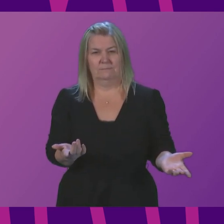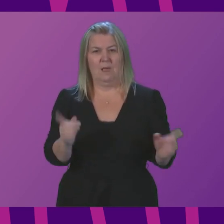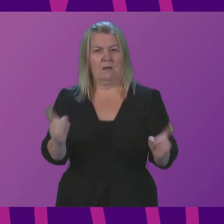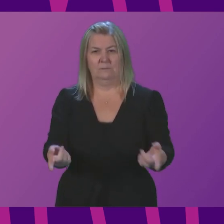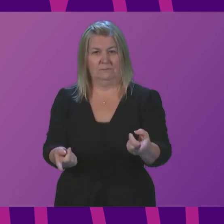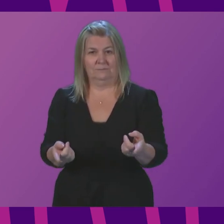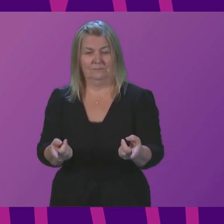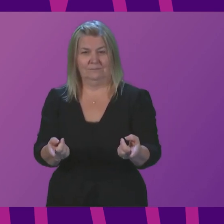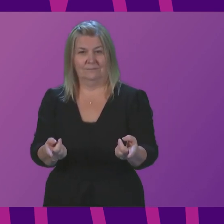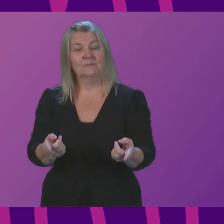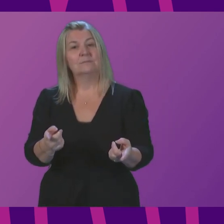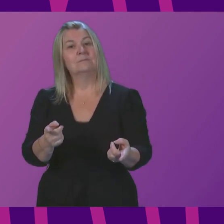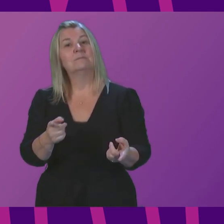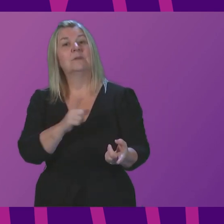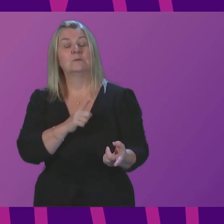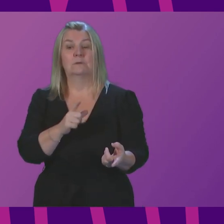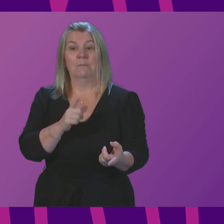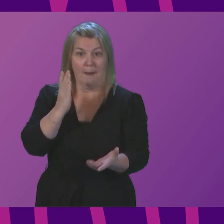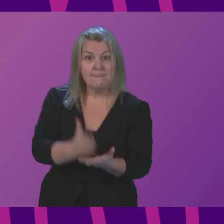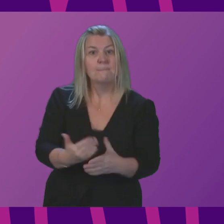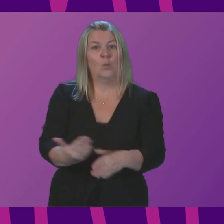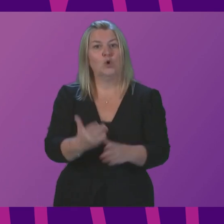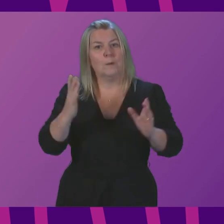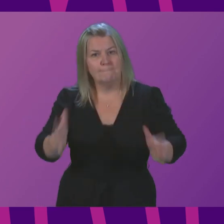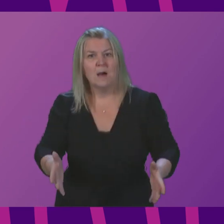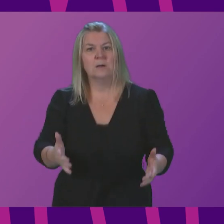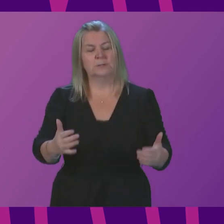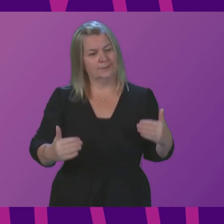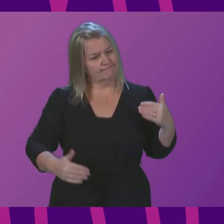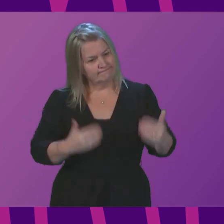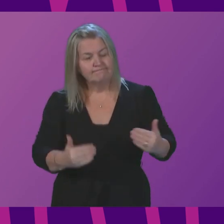actual work has to be done. When concerns are raised about the cause of someone’s